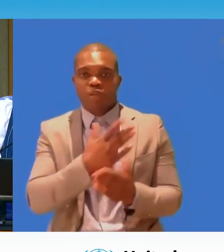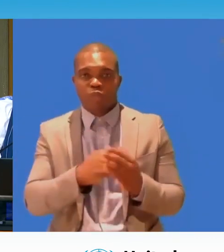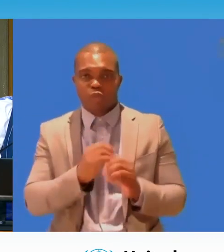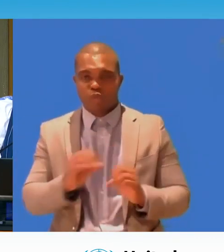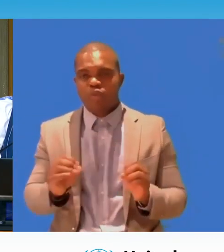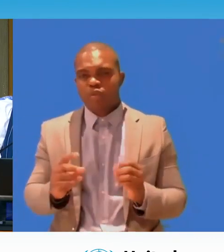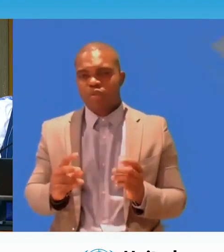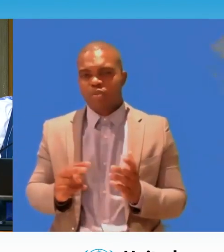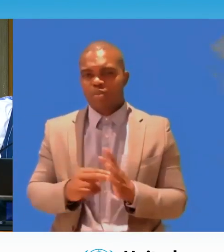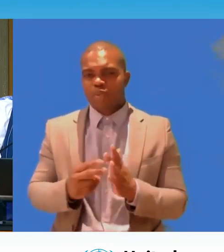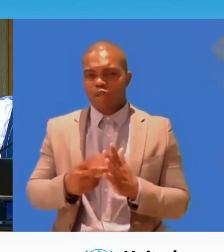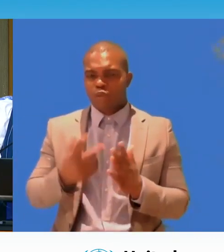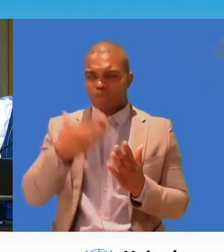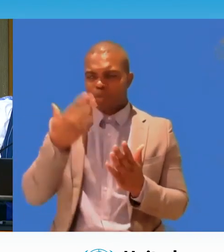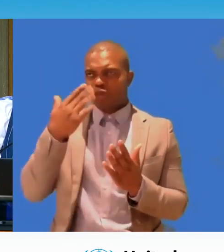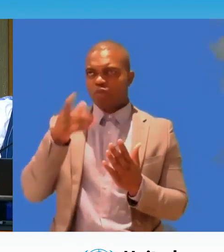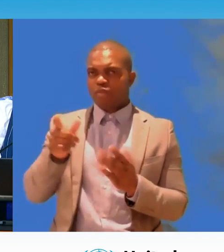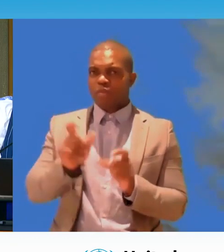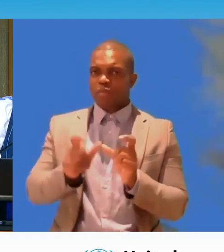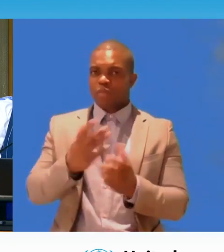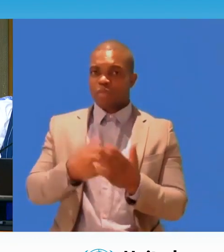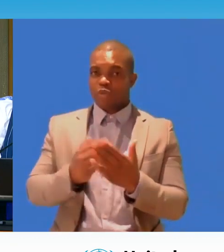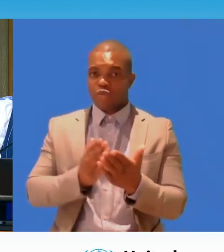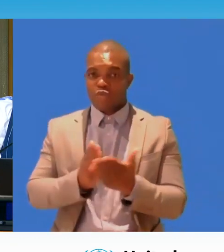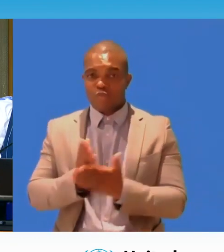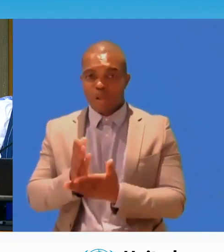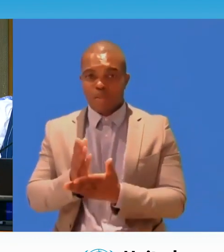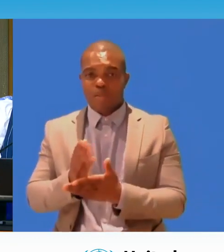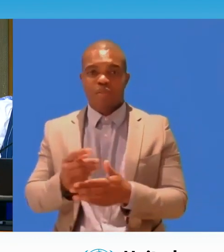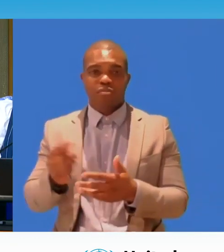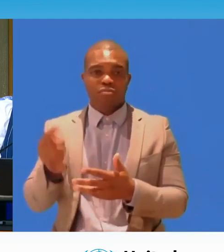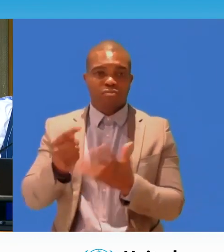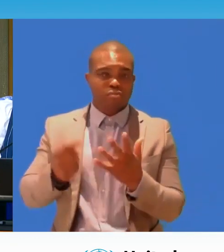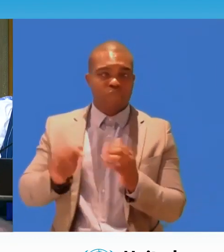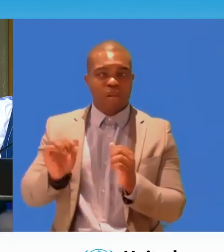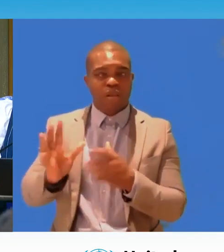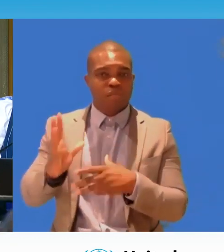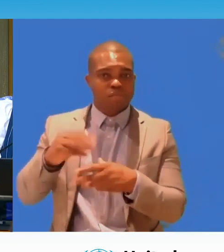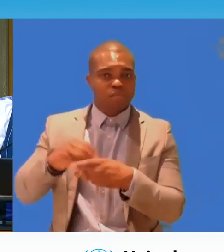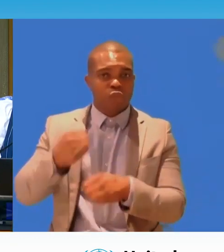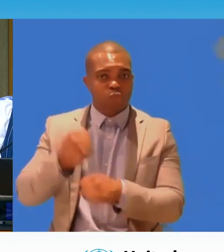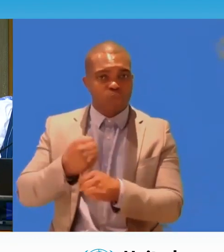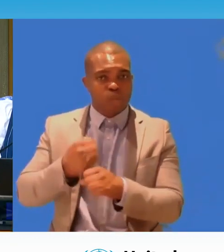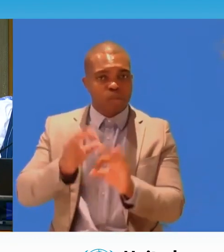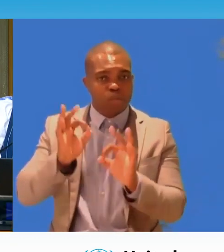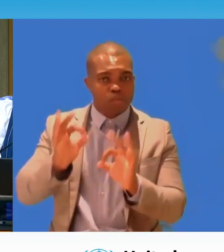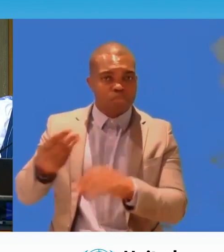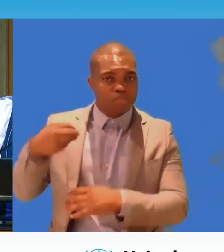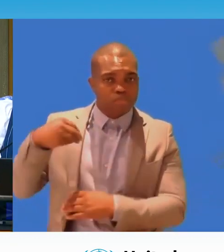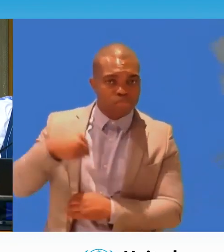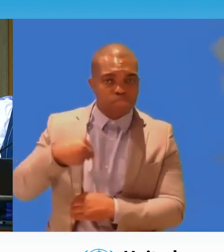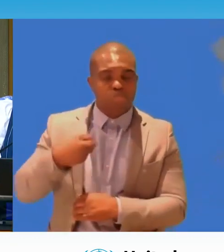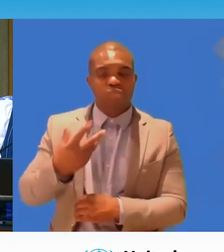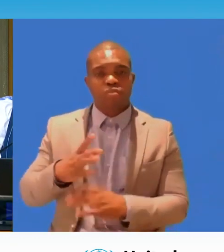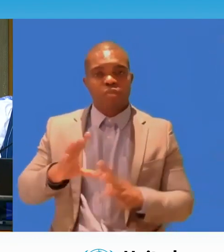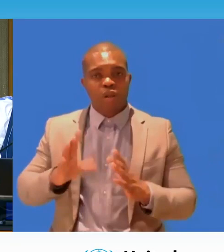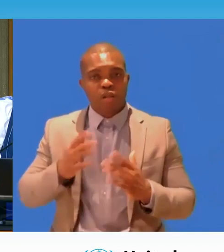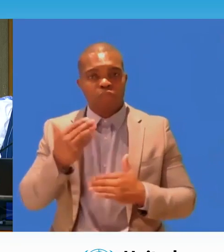development instruments like the 230 agenda excellencies ladies and gentlemen these efforts